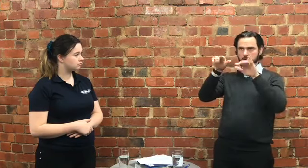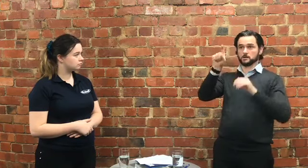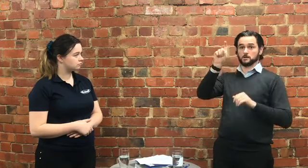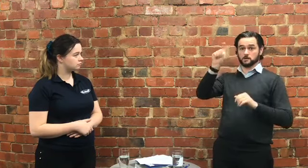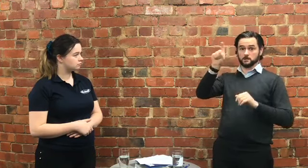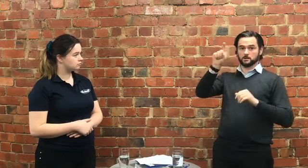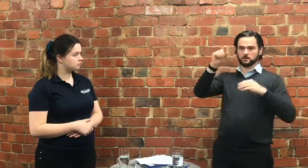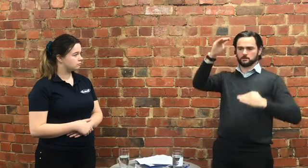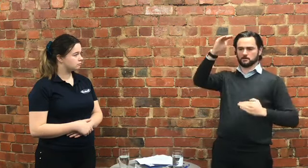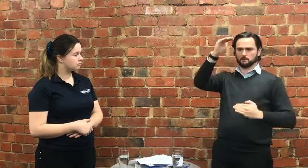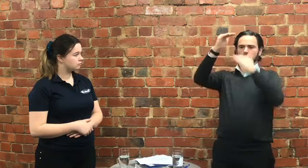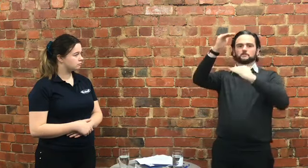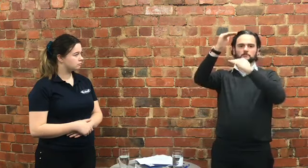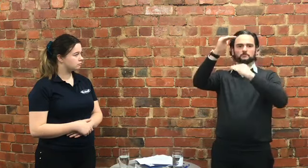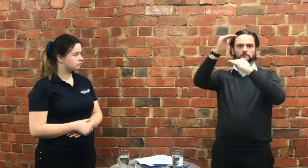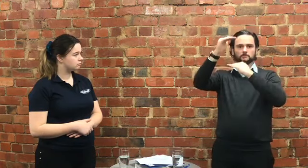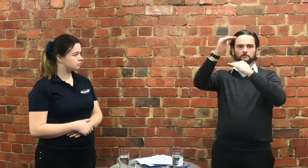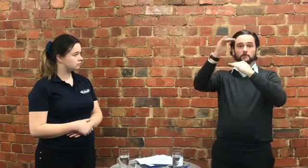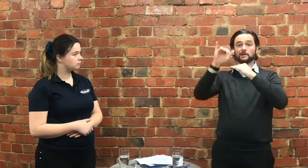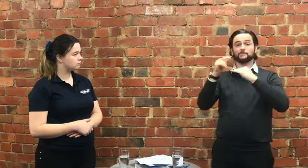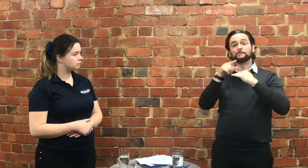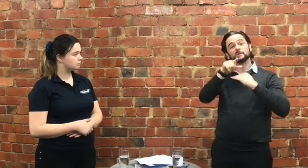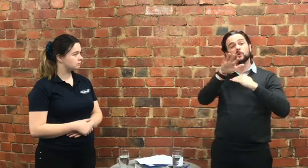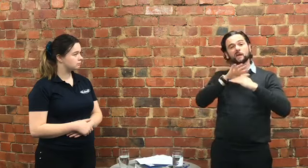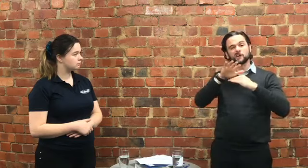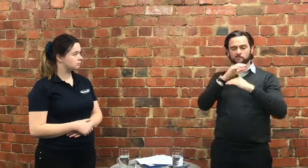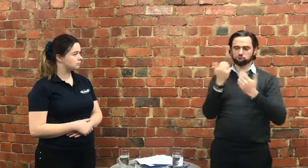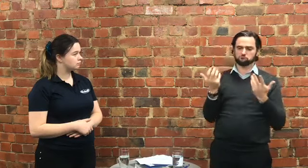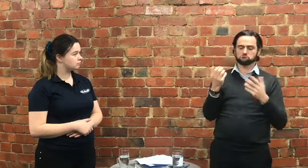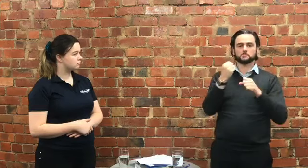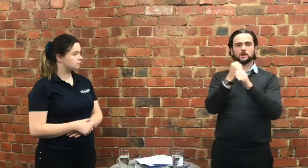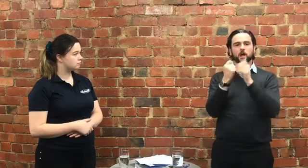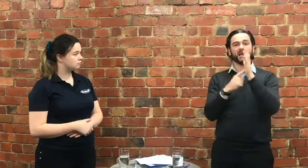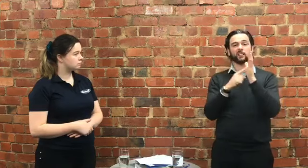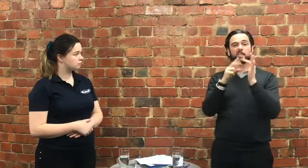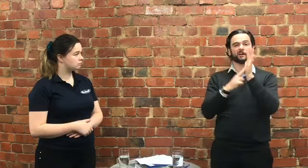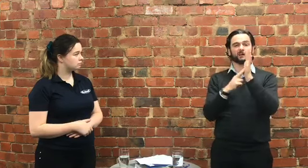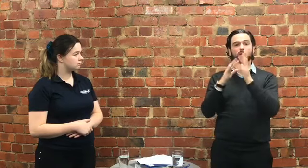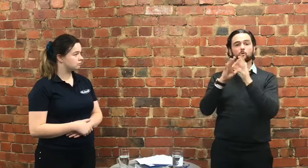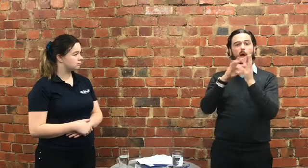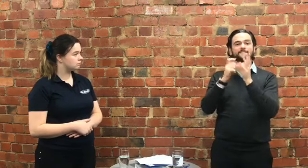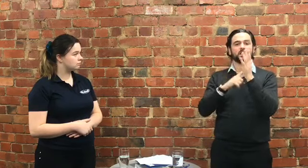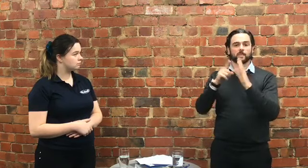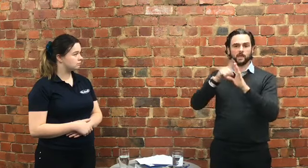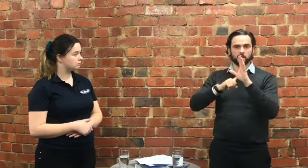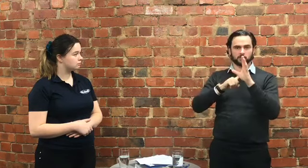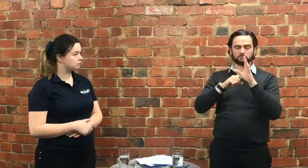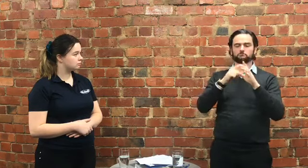So, if you're looking in Melbourne you can type that in to the search engine in that portal,